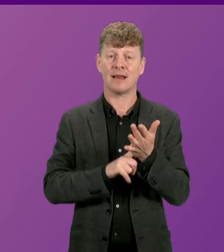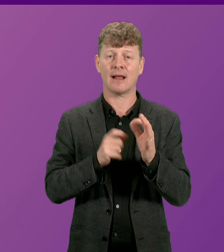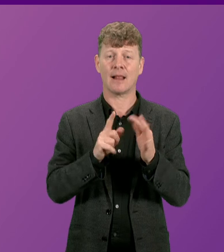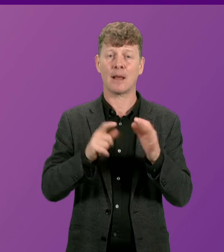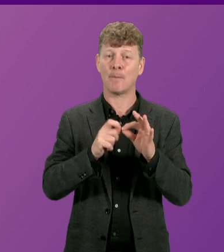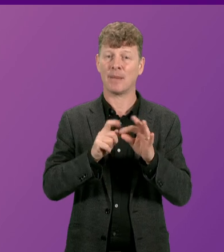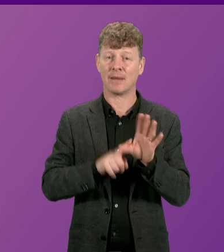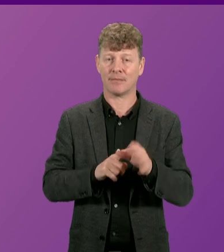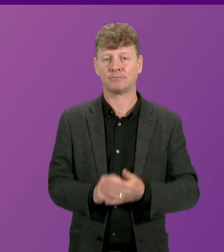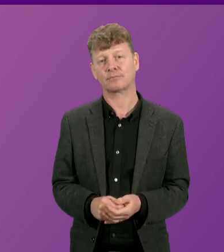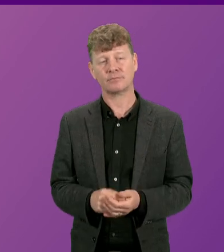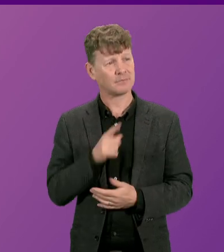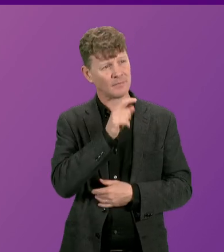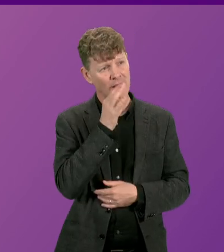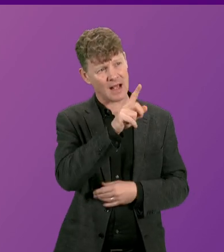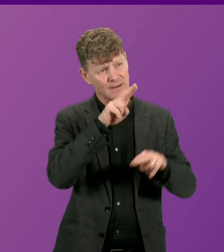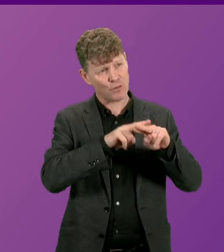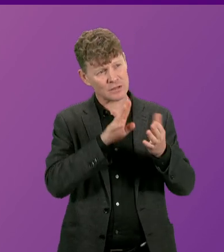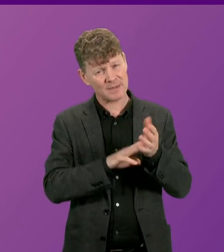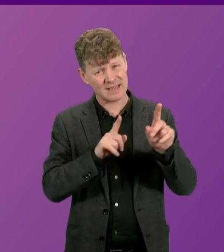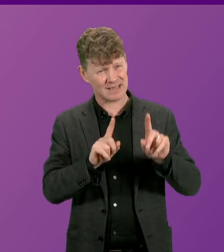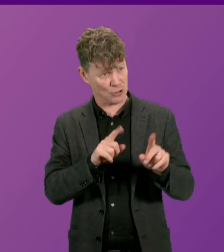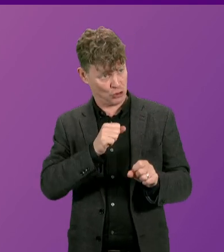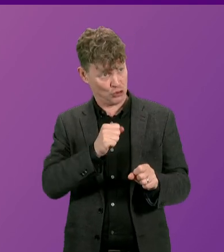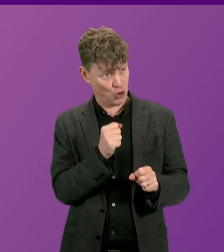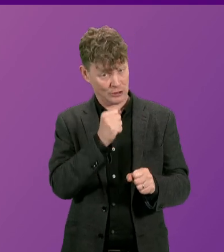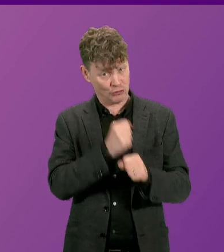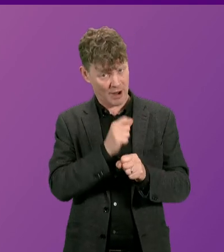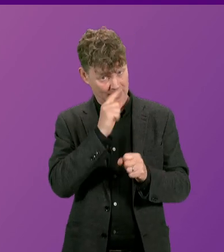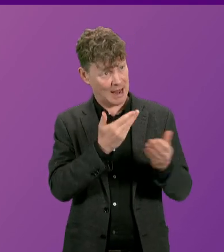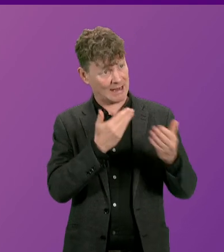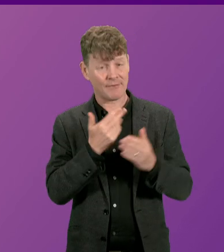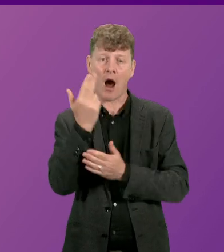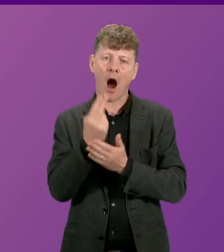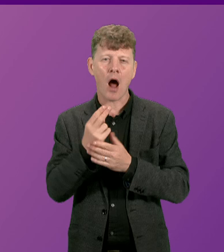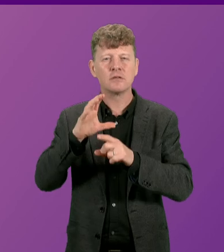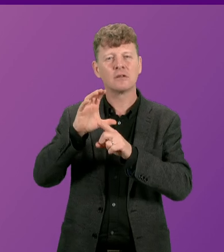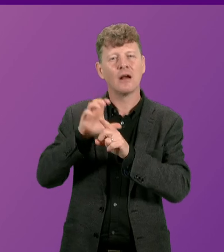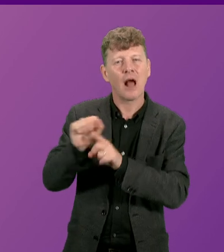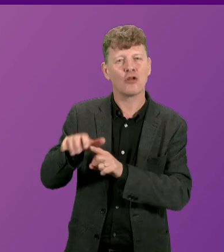To ask the First Minister what assurances the Scottish Government can provide to the arts and culture sector to ensure confidence,